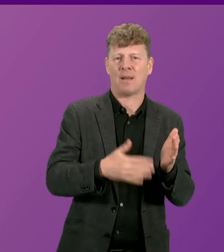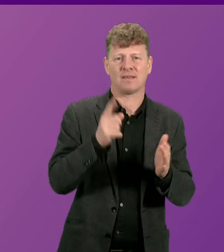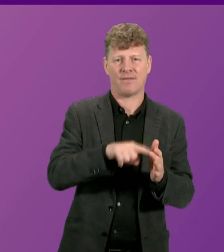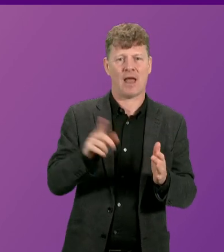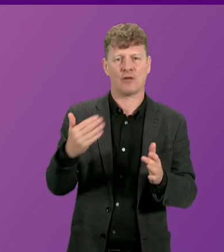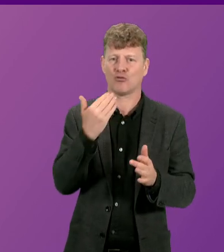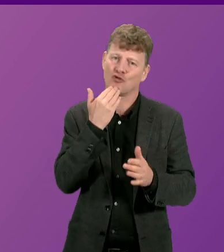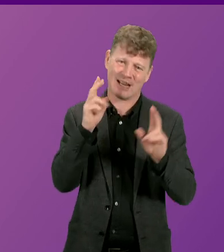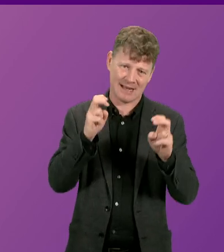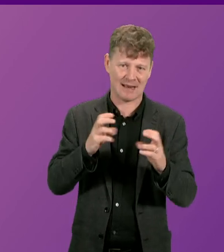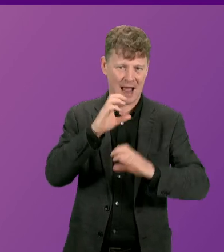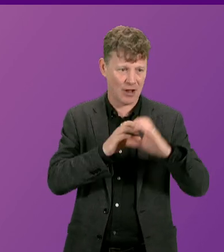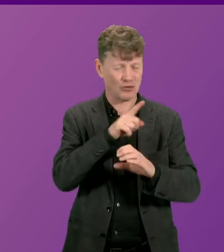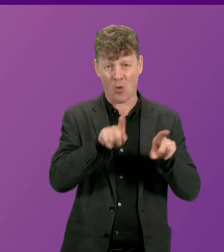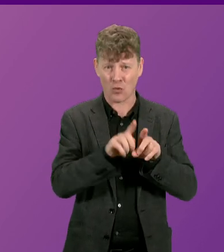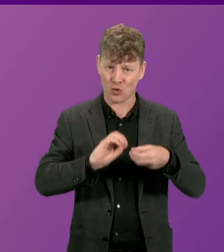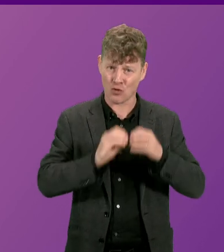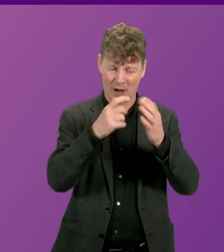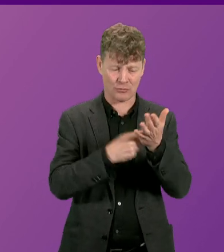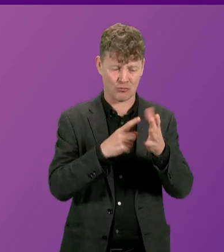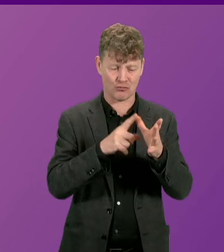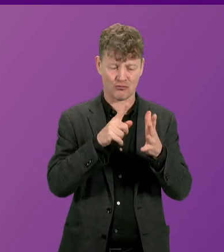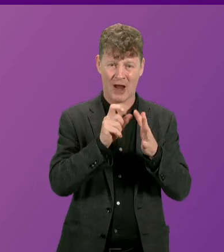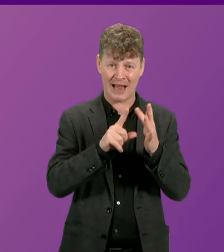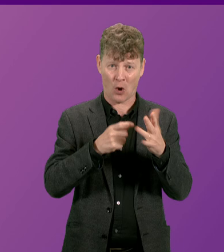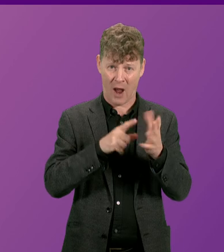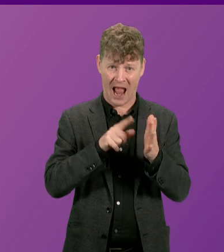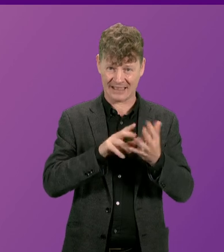Nuclear energy also creates radioactive waste, which must be safely managed over